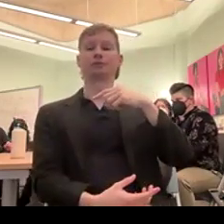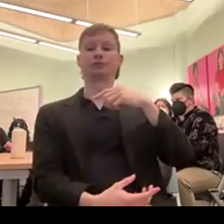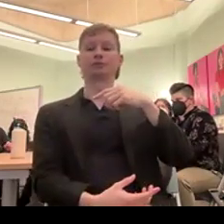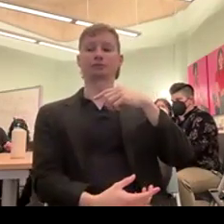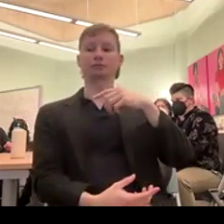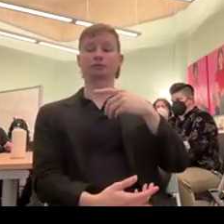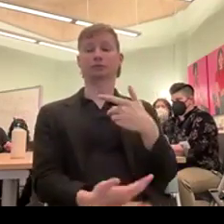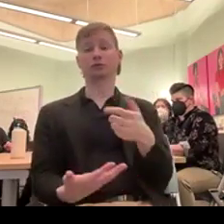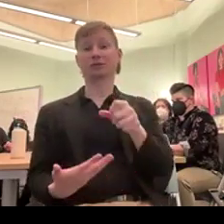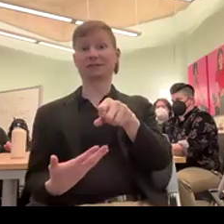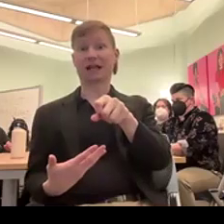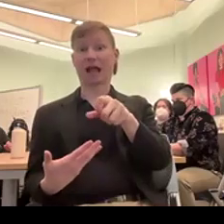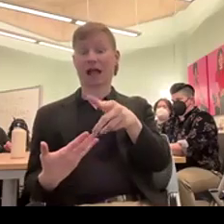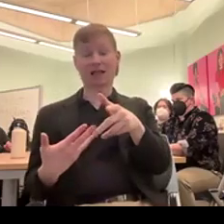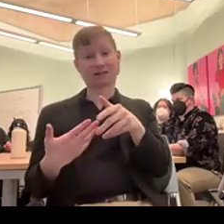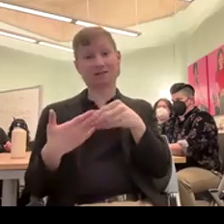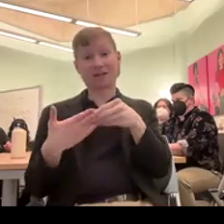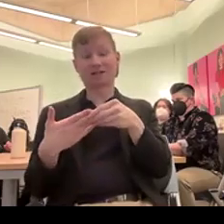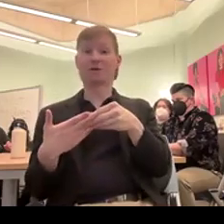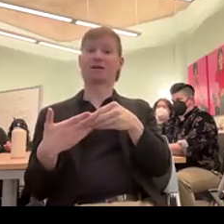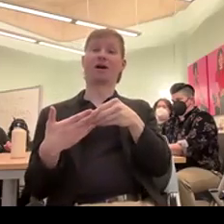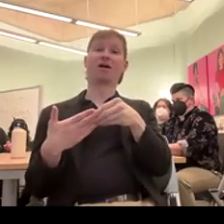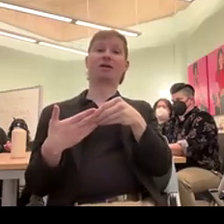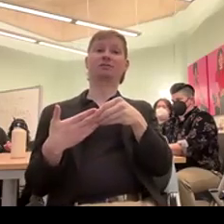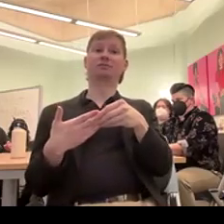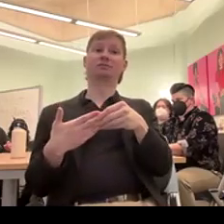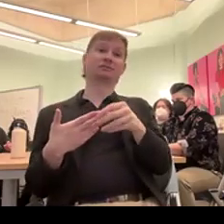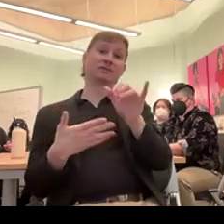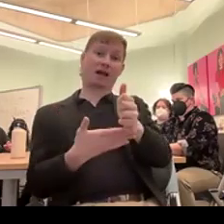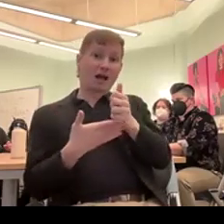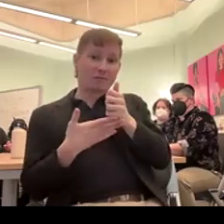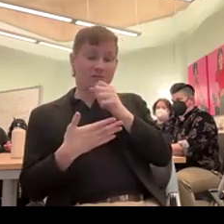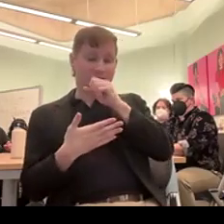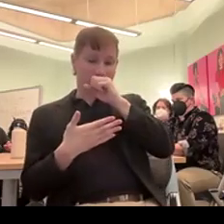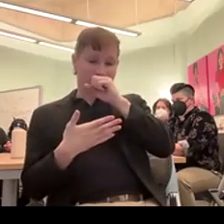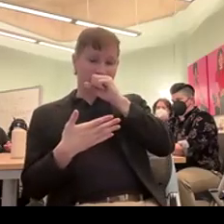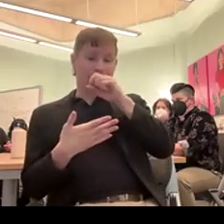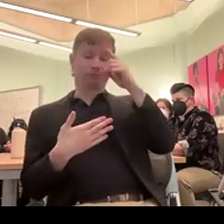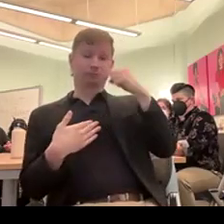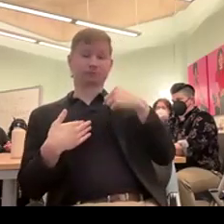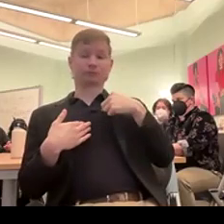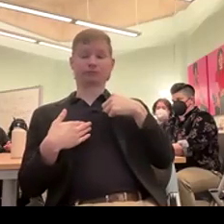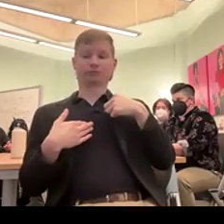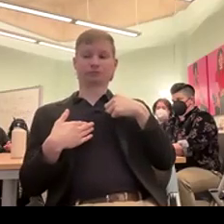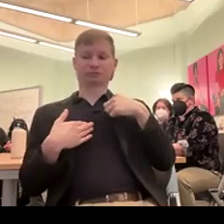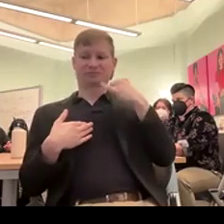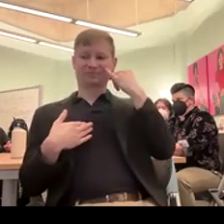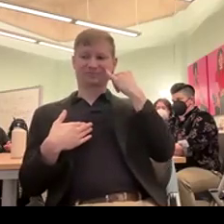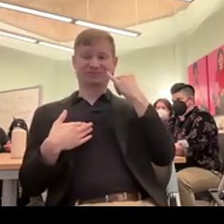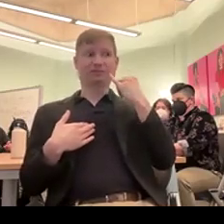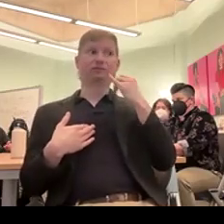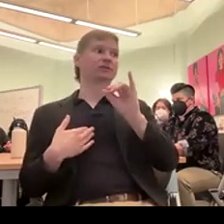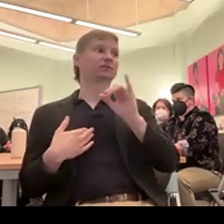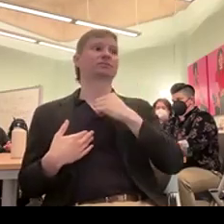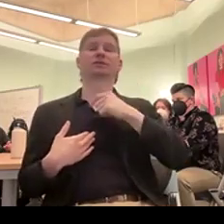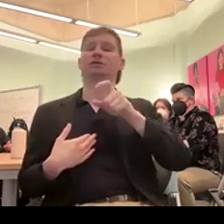that I'm also realizing is that, as flexible as it can be and as helpful as that is for me,